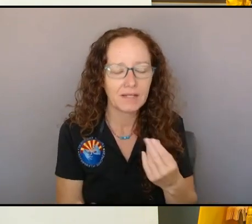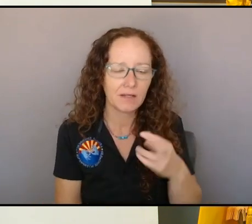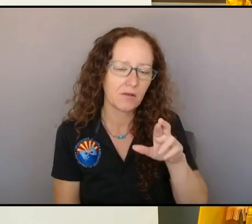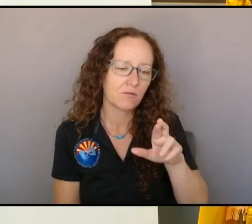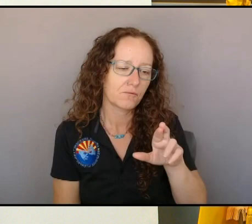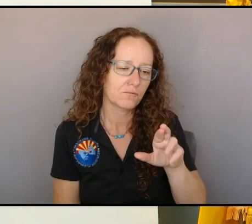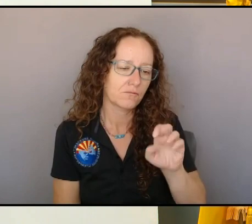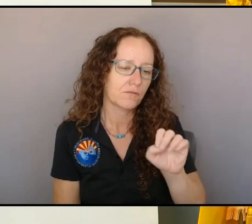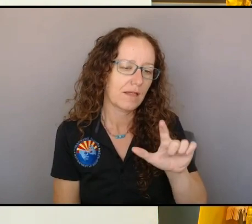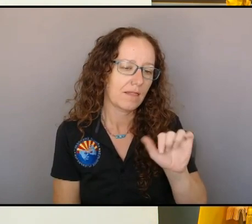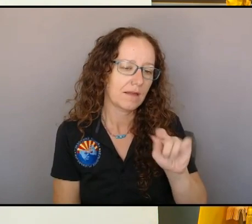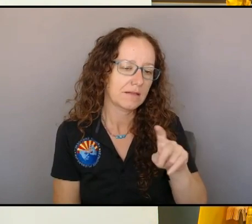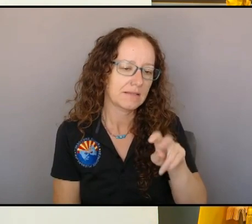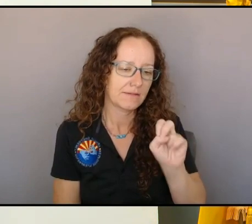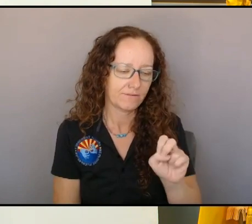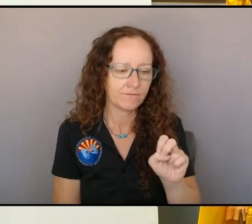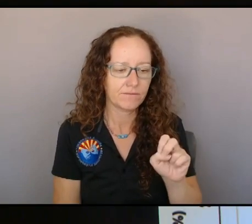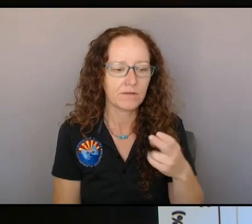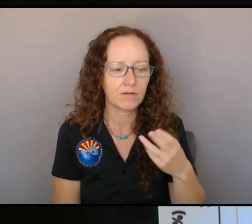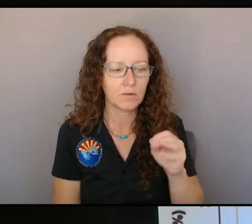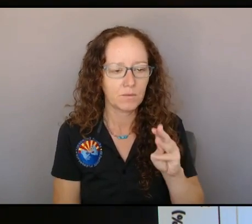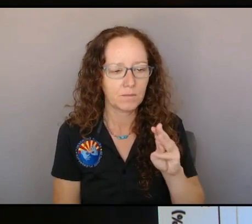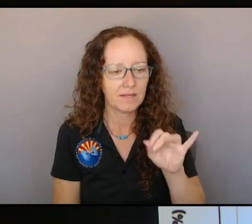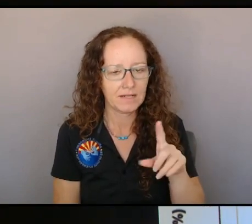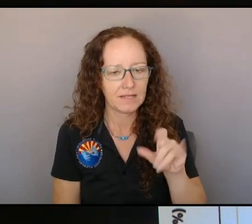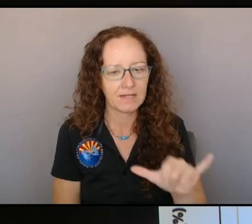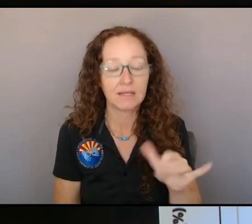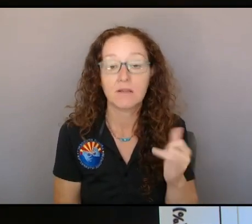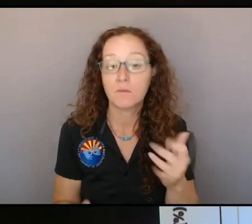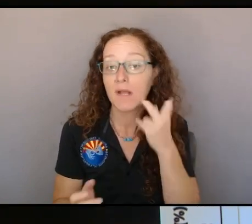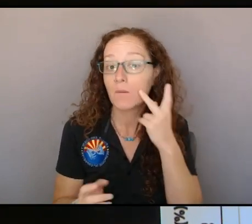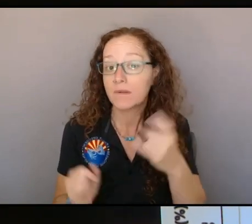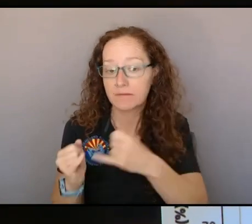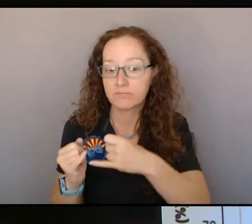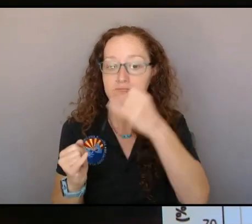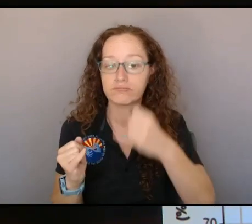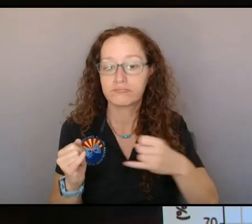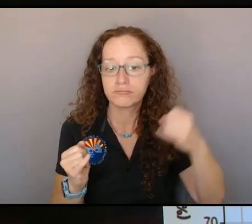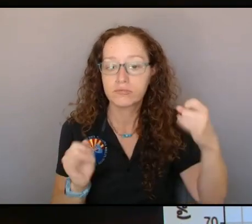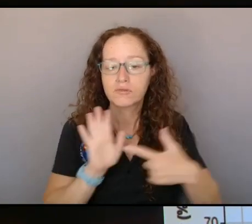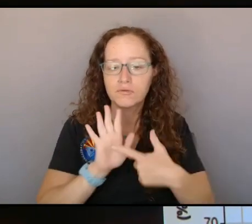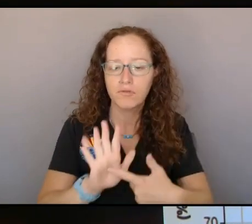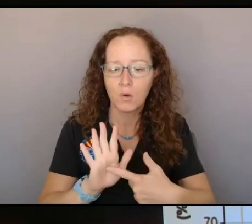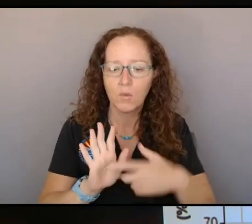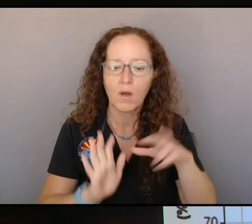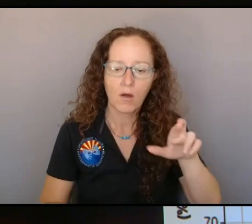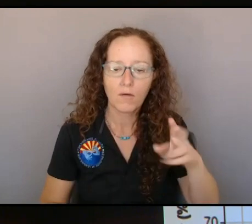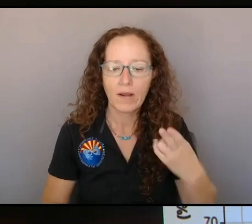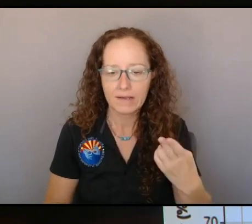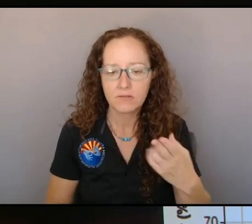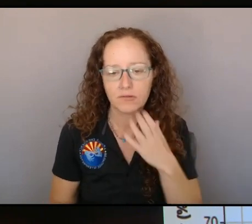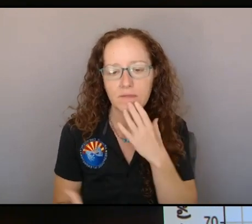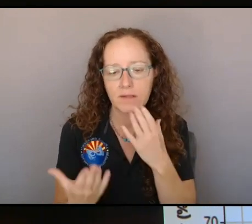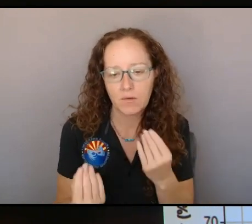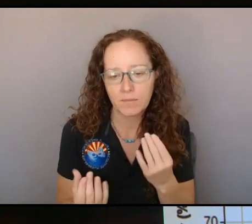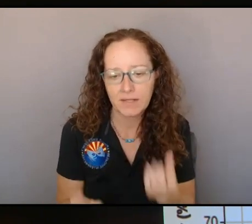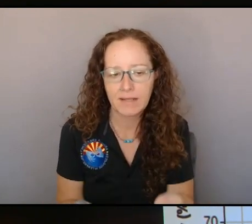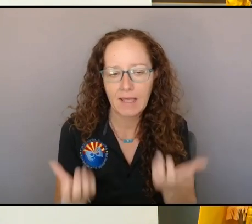of that relative humidity. Relative humidity is a measure of the amount of moisture that's in the air. It ranges from 0